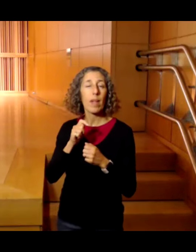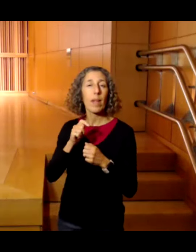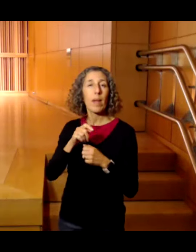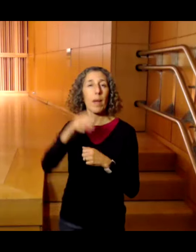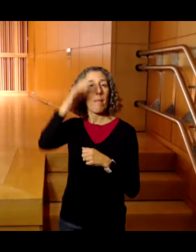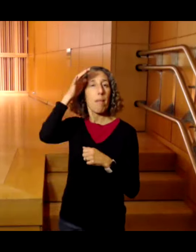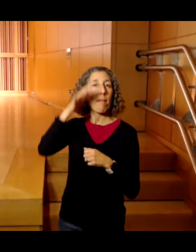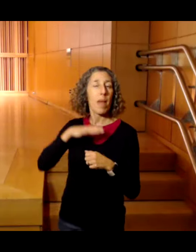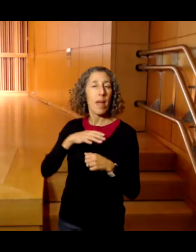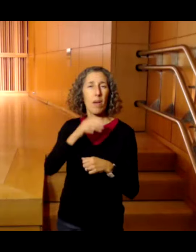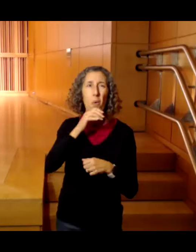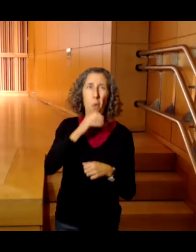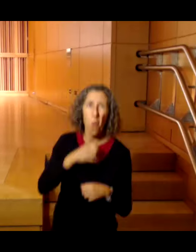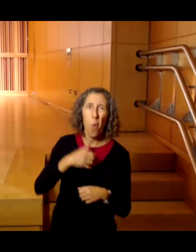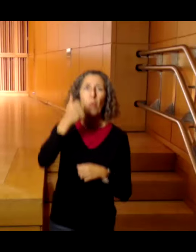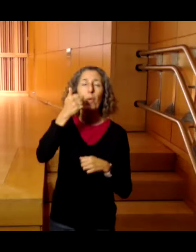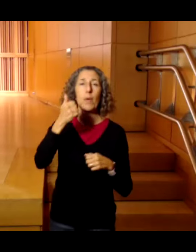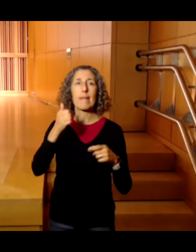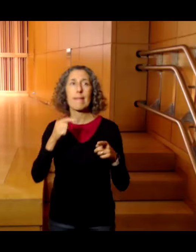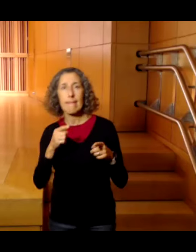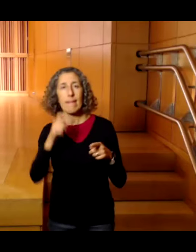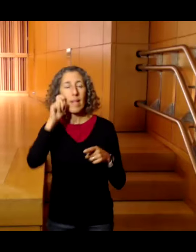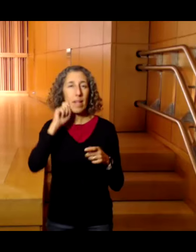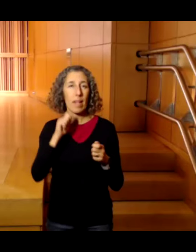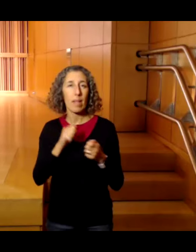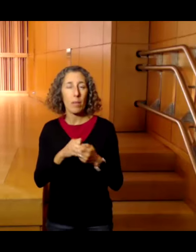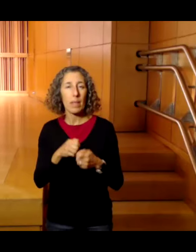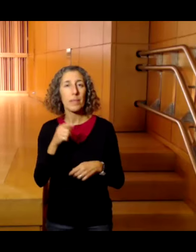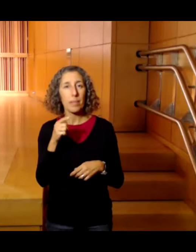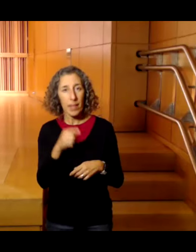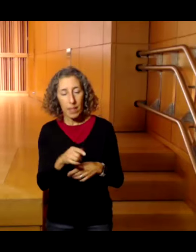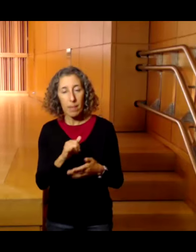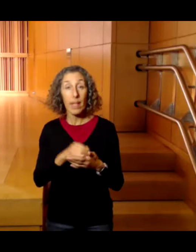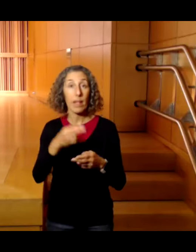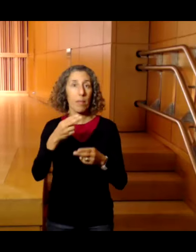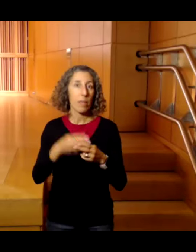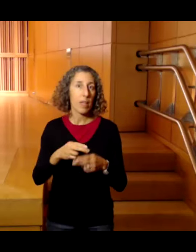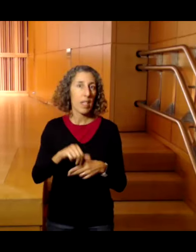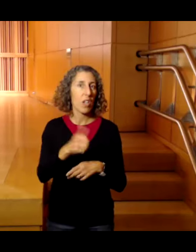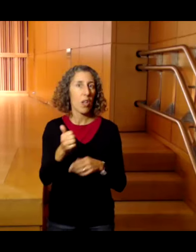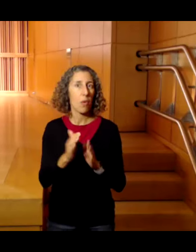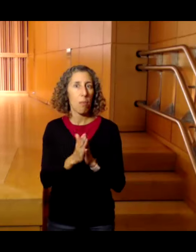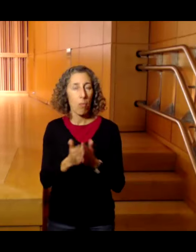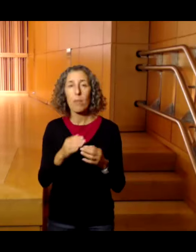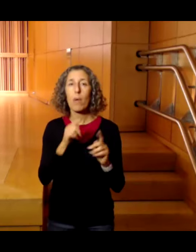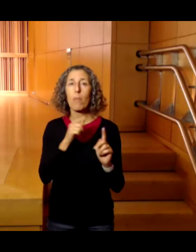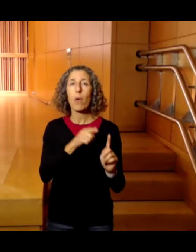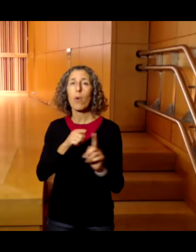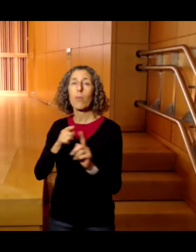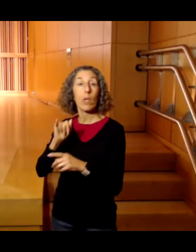A story that he repeats in Notepers for Muhammad. In the latter instance, however, Baldwin offers a much more in-depth and.